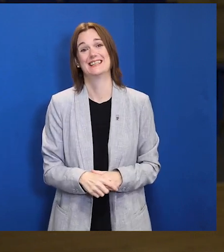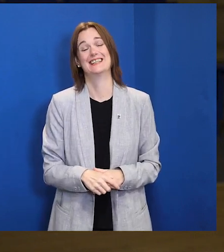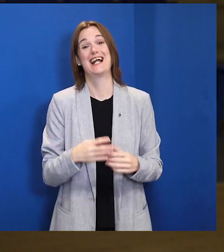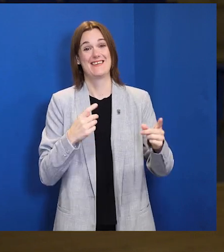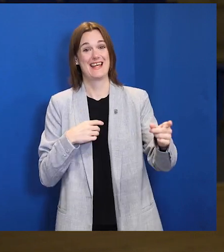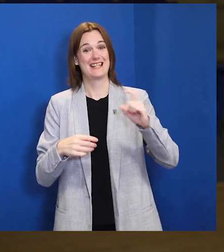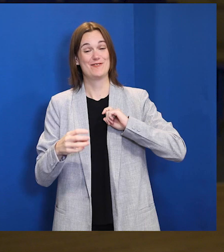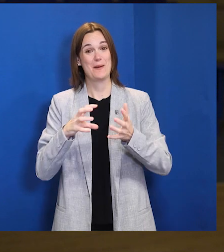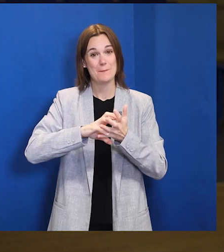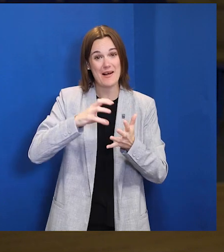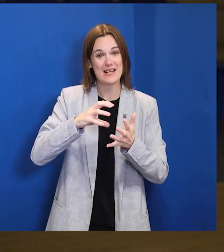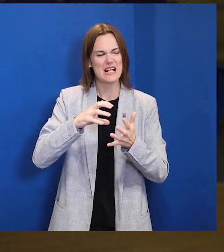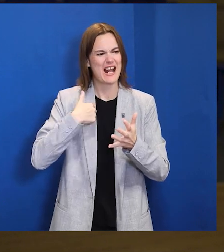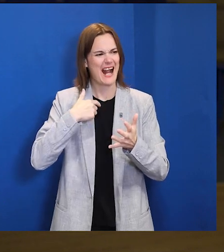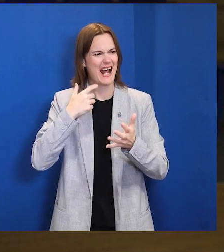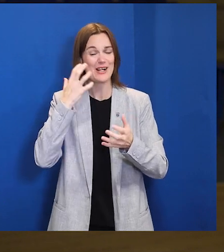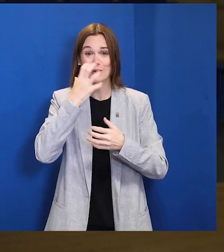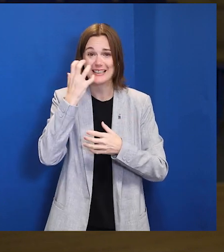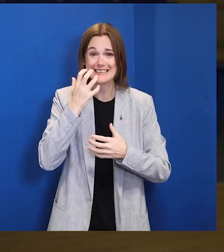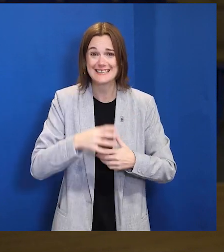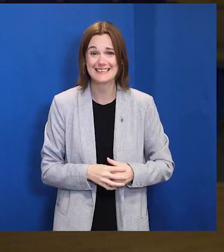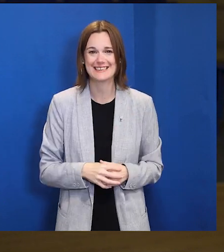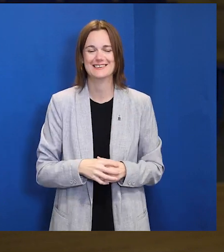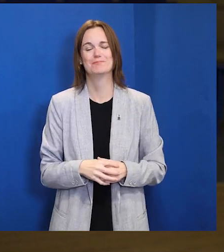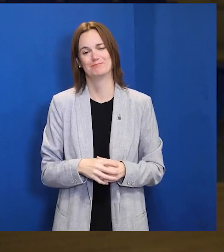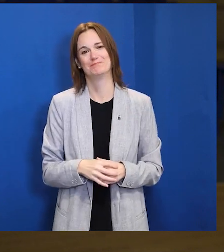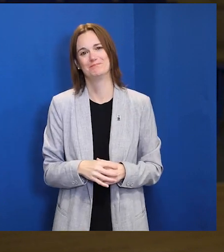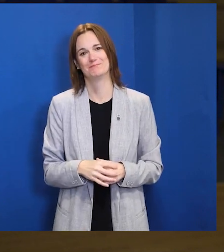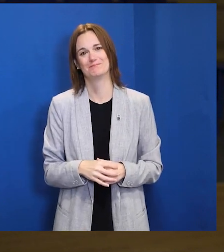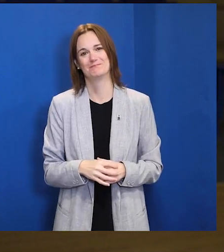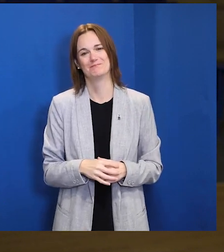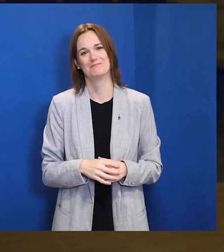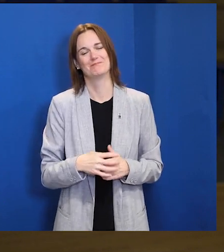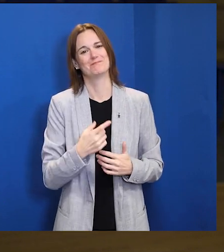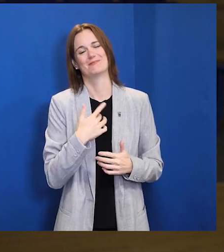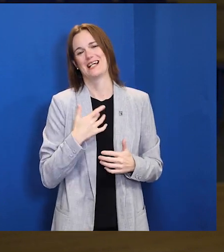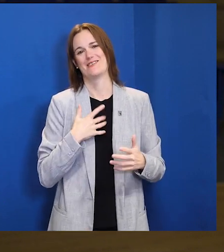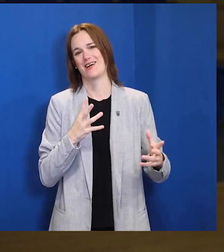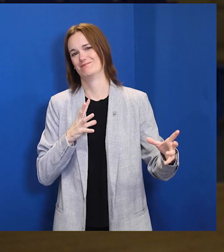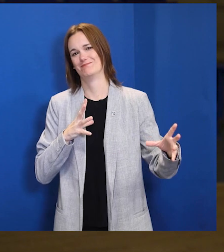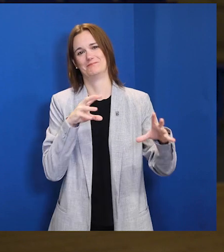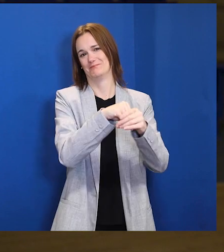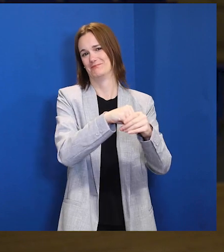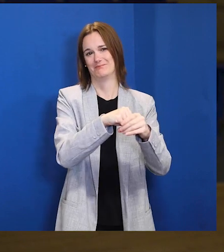in the middle of the card. I was gifted with a muffin and I do believe cookies. It was a thought that I